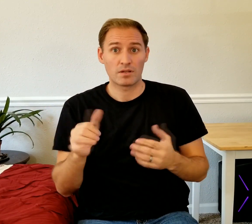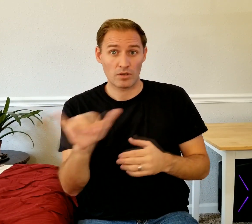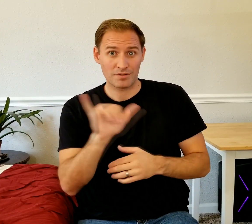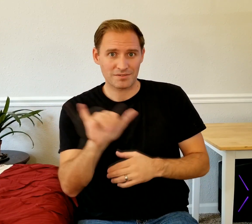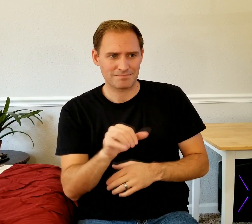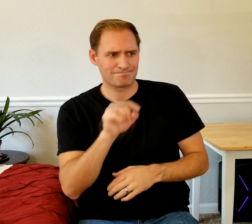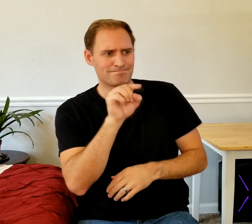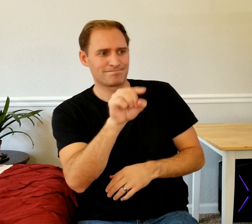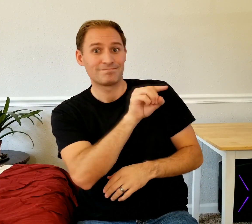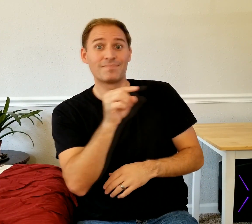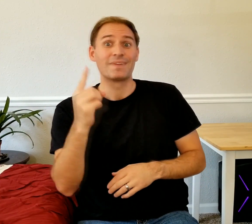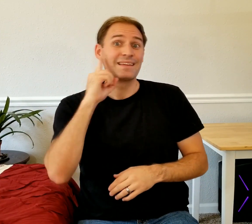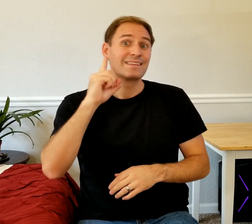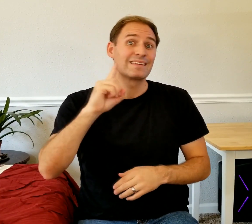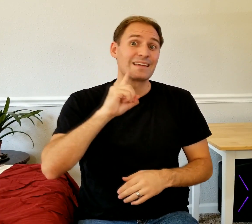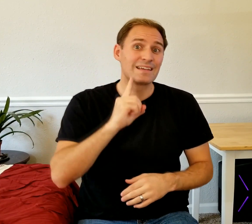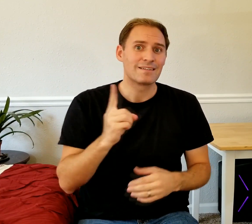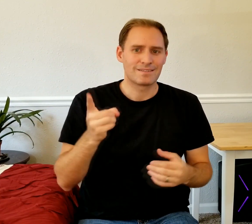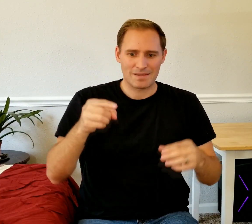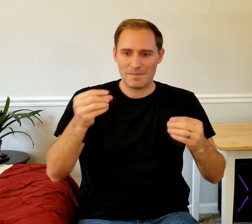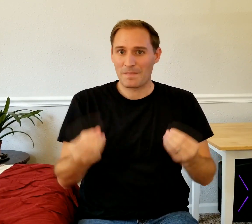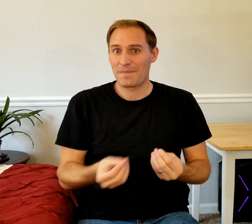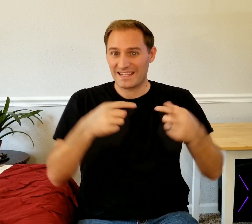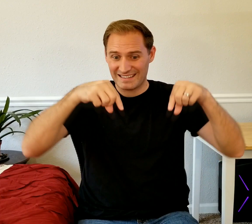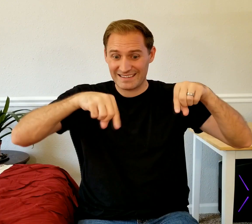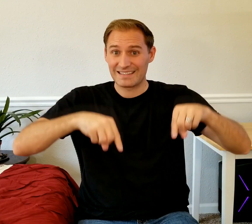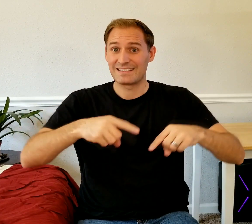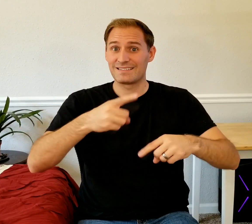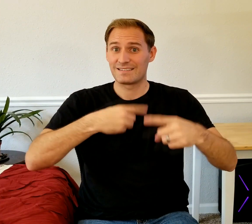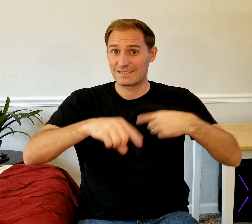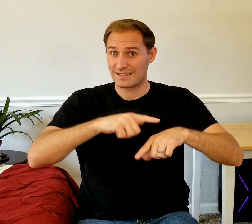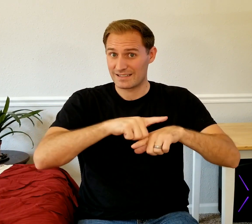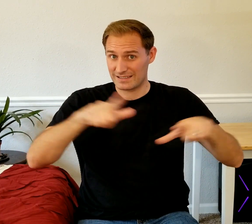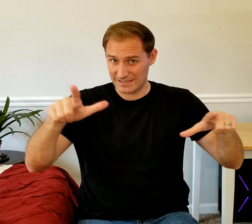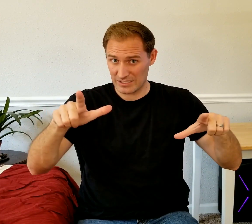don't want to leave out the deaf, so many of these videos will probably be in ASL